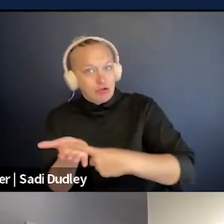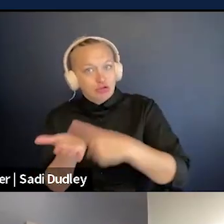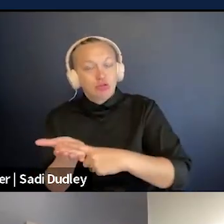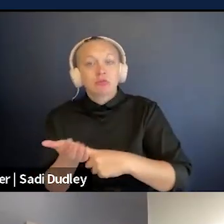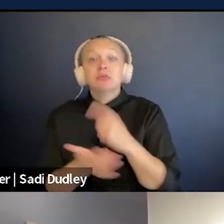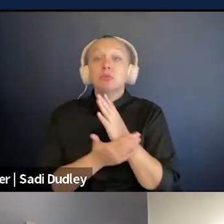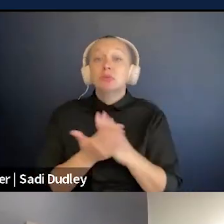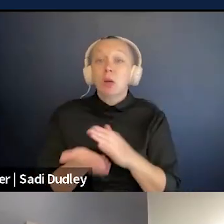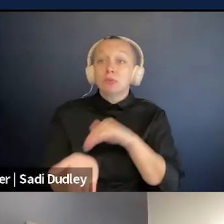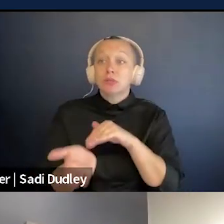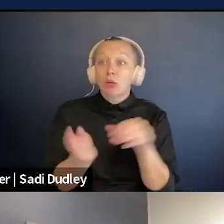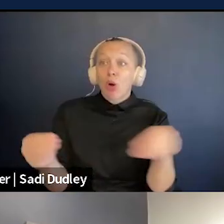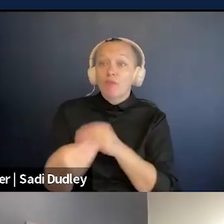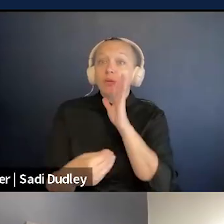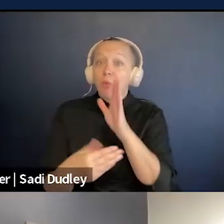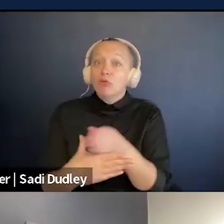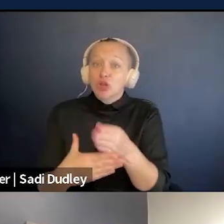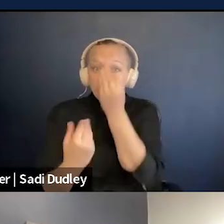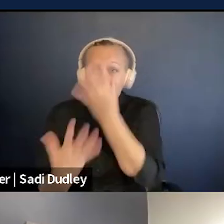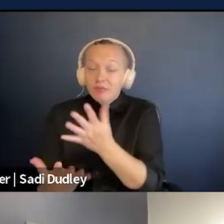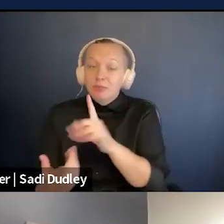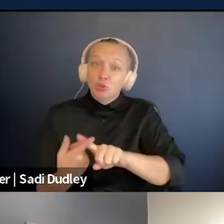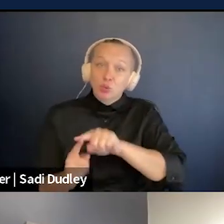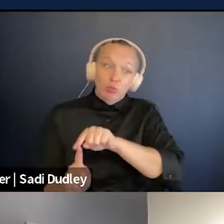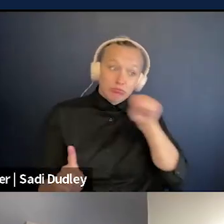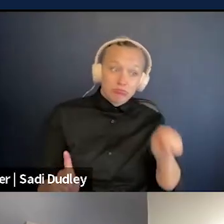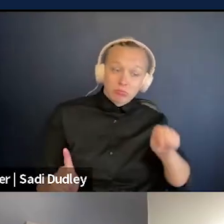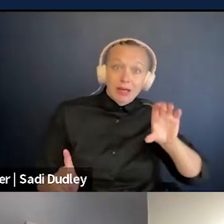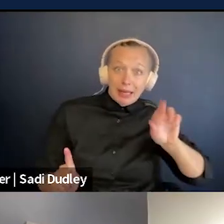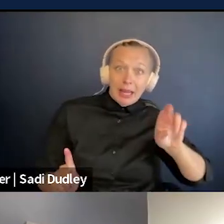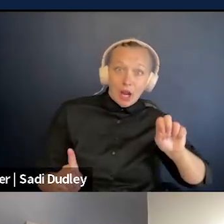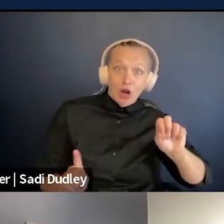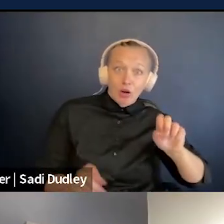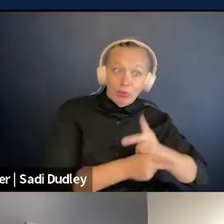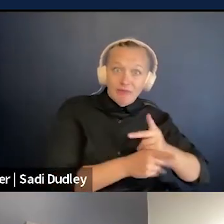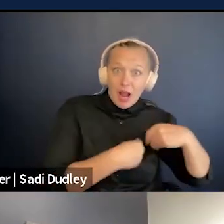share the information so that… person can get that medication and administer it.